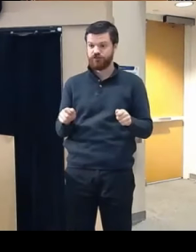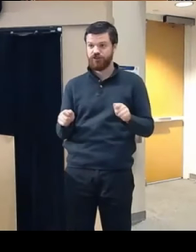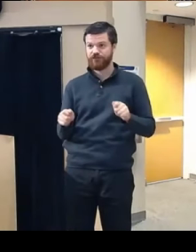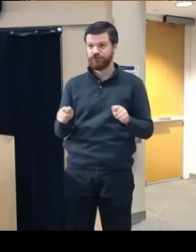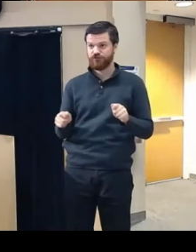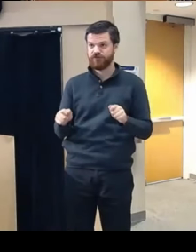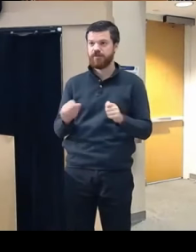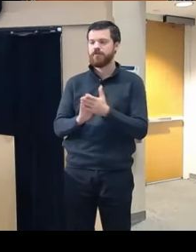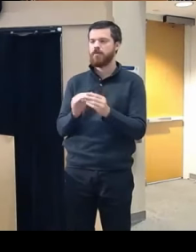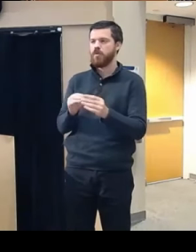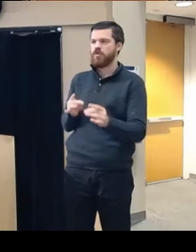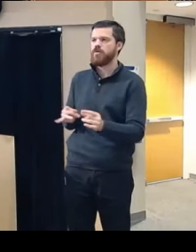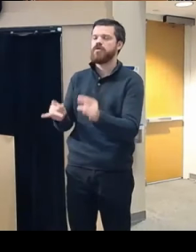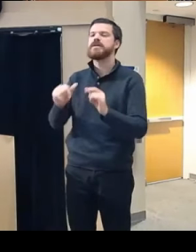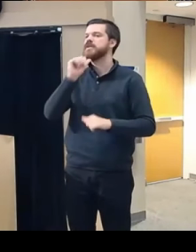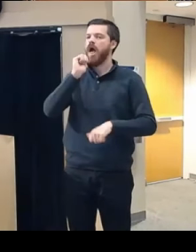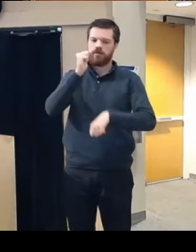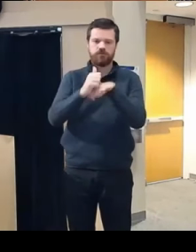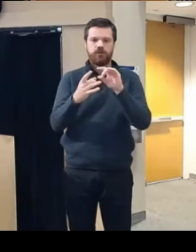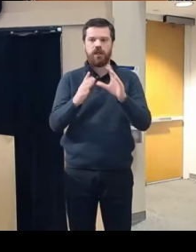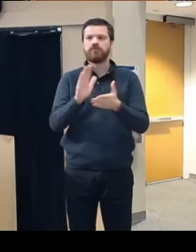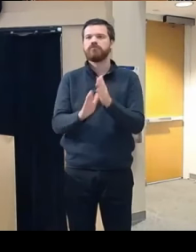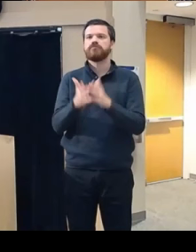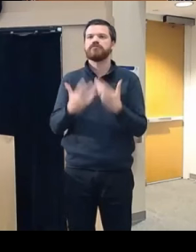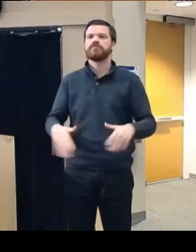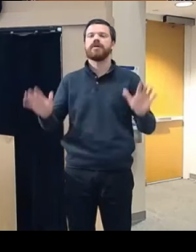think of this as like a living breathing thing that we're working on to make it make it better